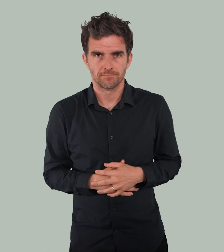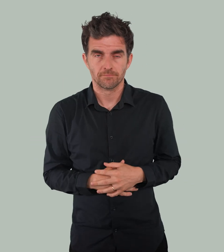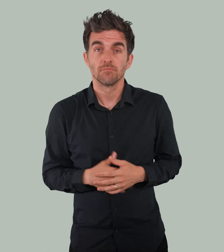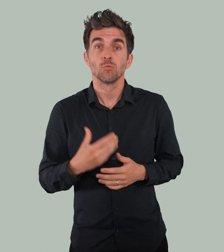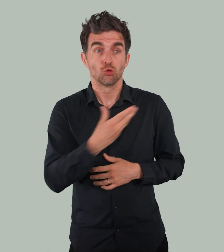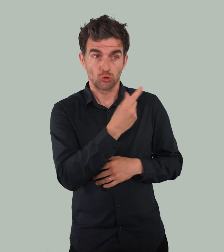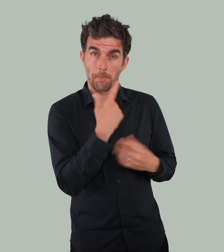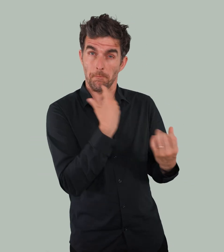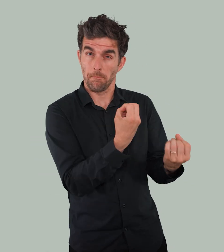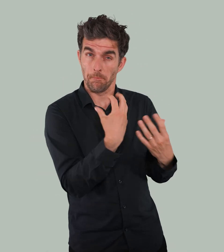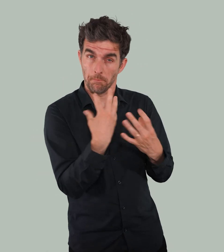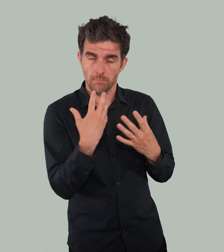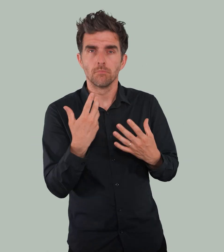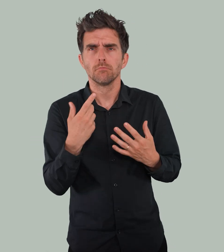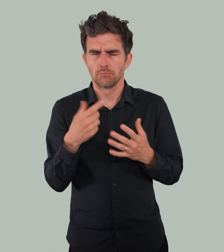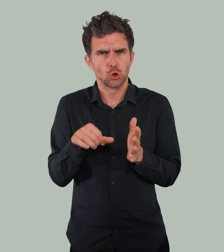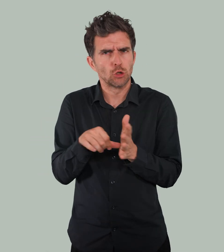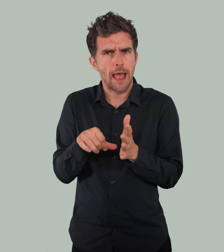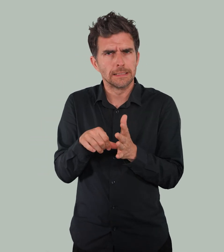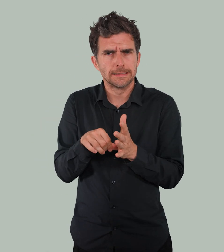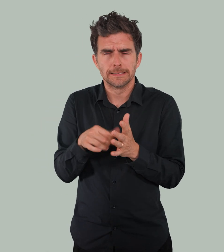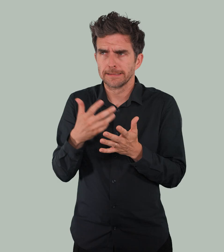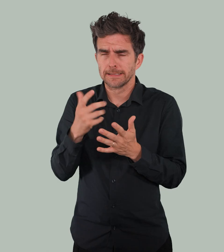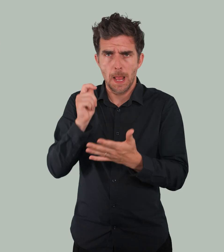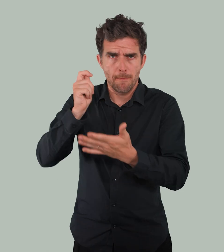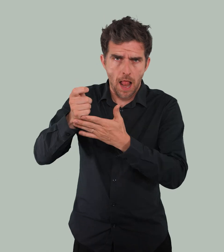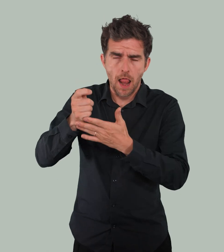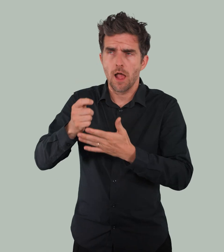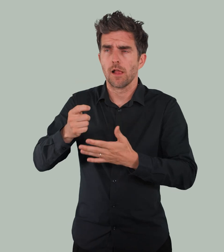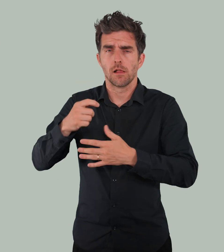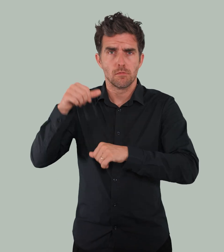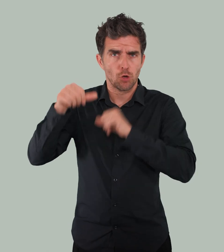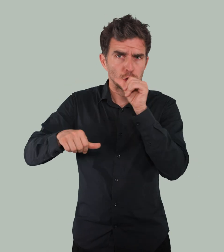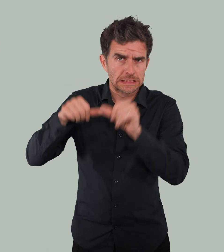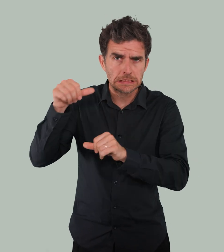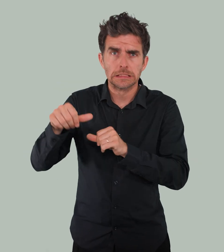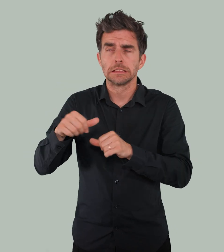Some respondents also describe challenges with the appeals process itself,